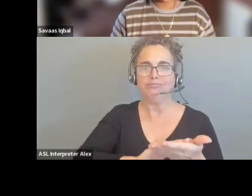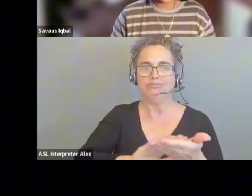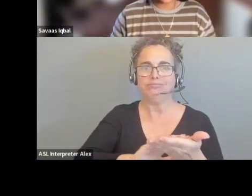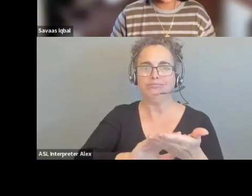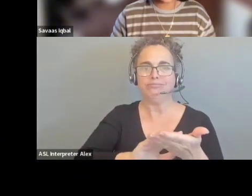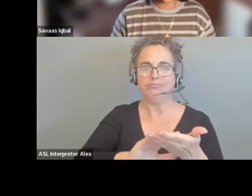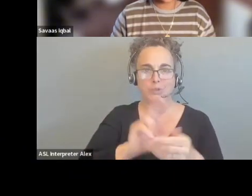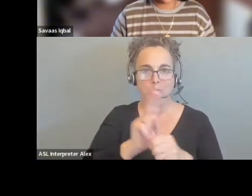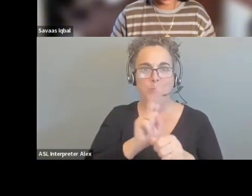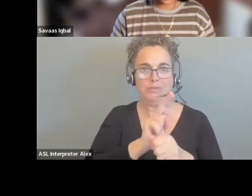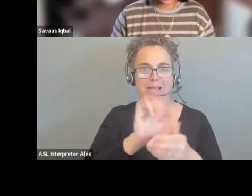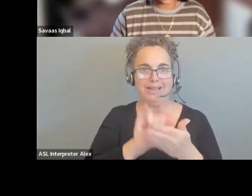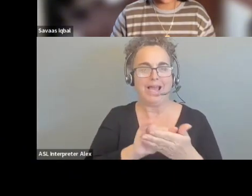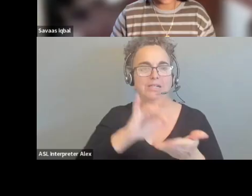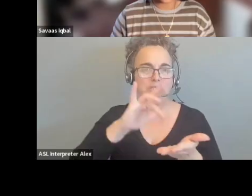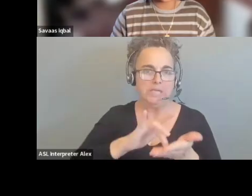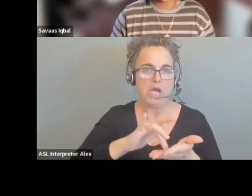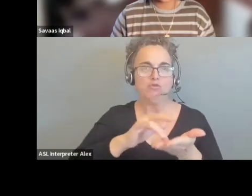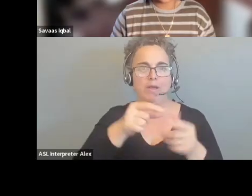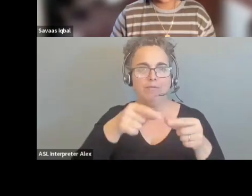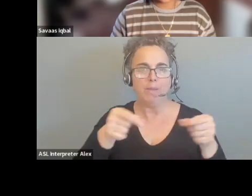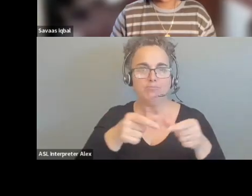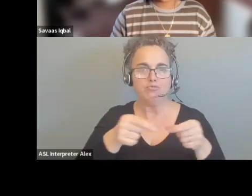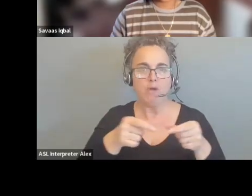and touching the braille and reading.